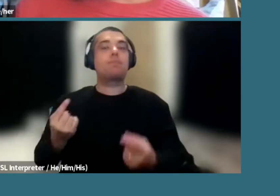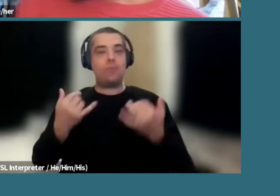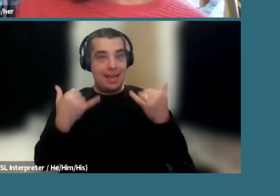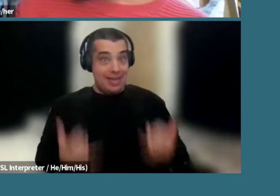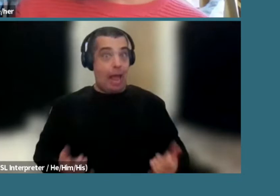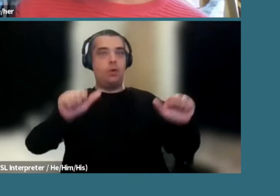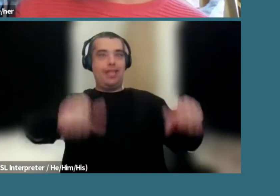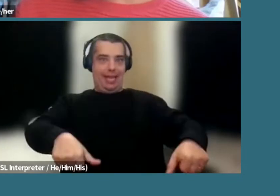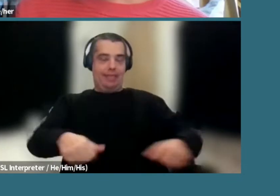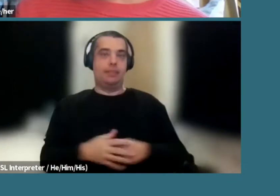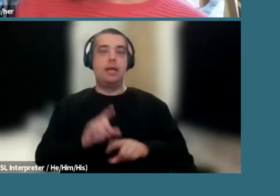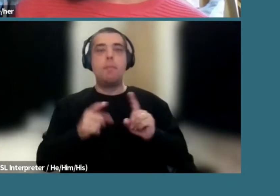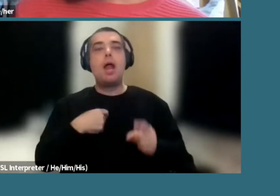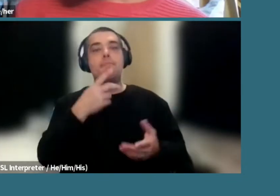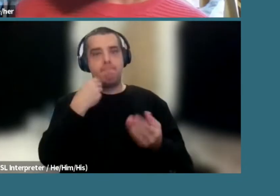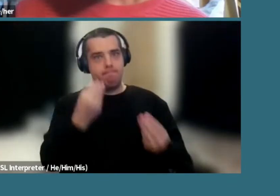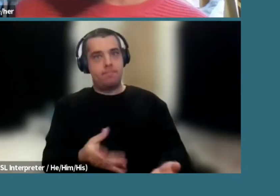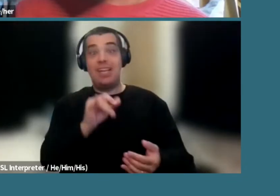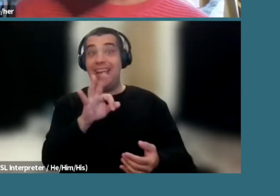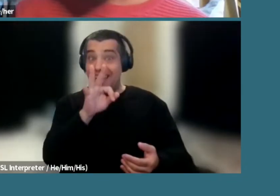I would say though, if you are limited